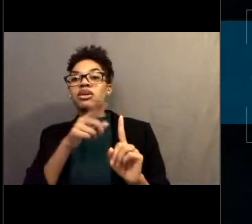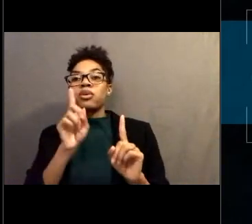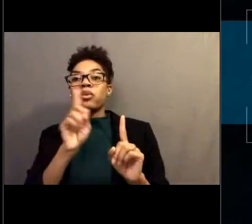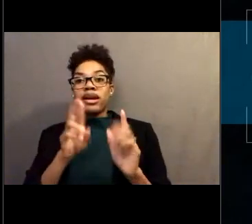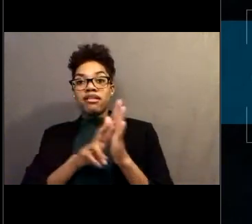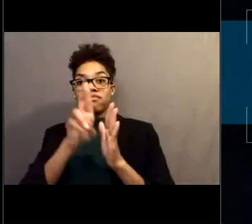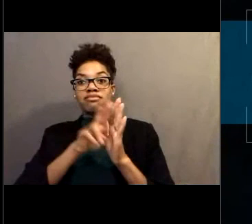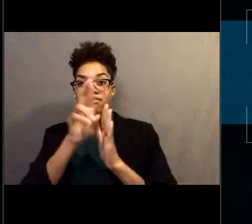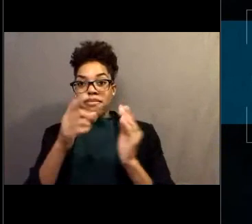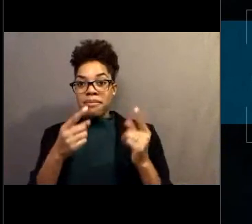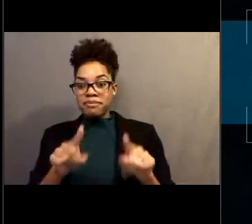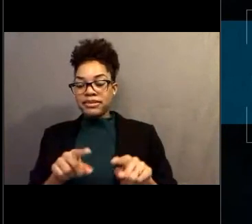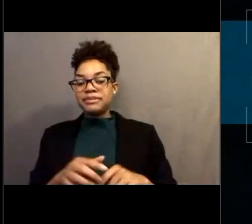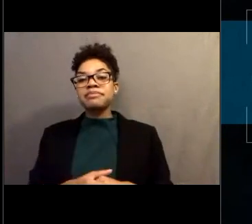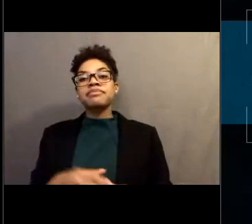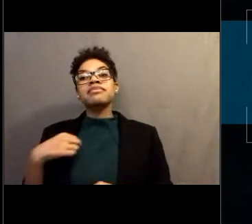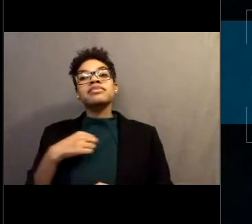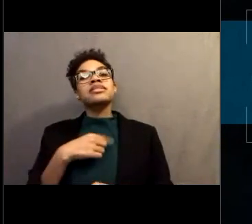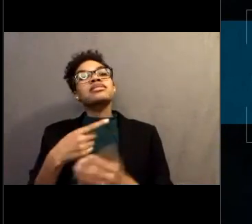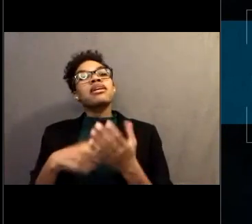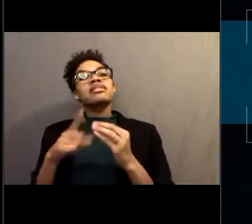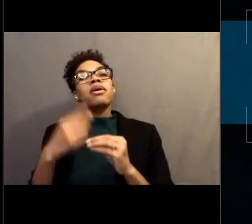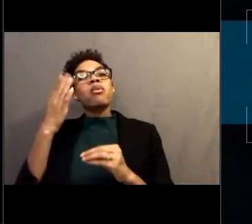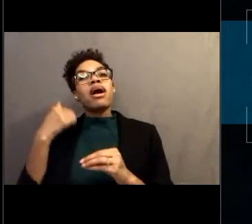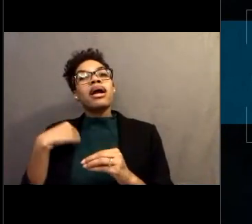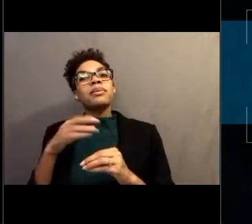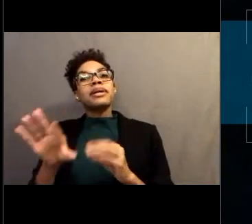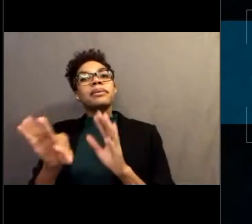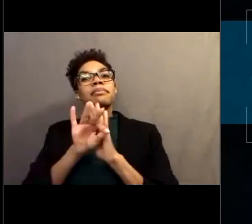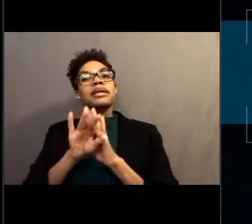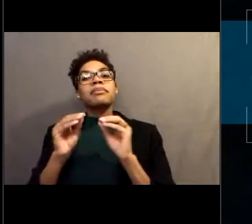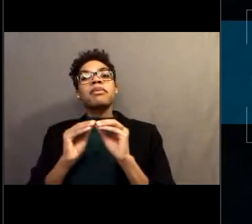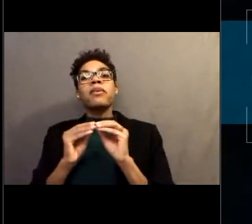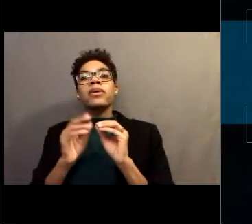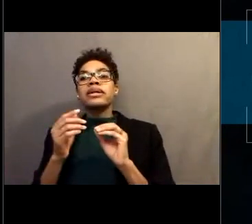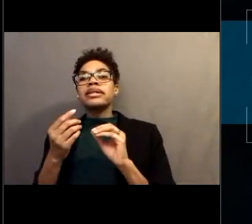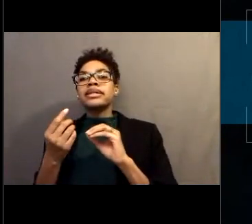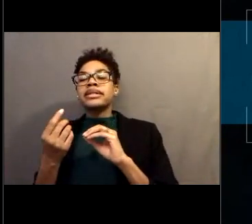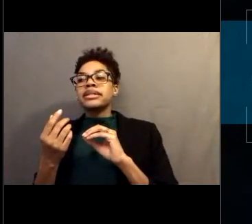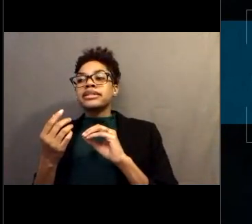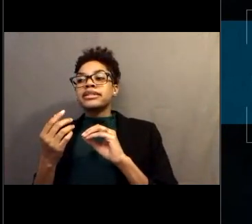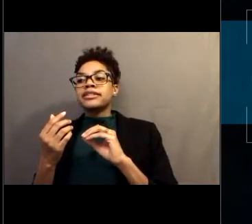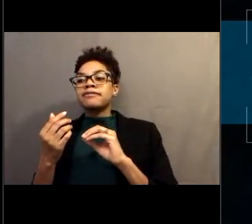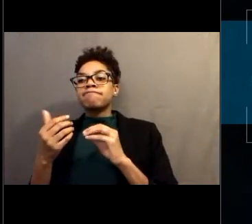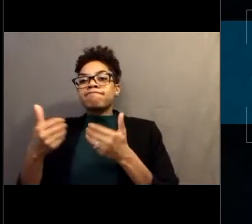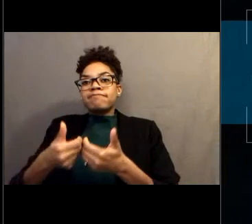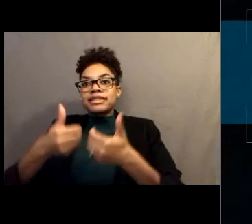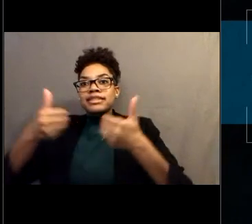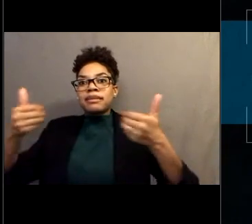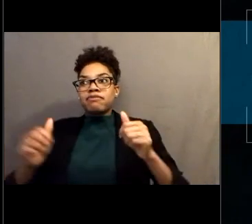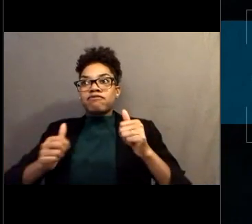You talked about why we choose isolated, more isolated places. Do you want to talk about that quickly to wrap things up?